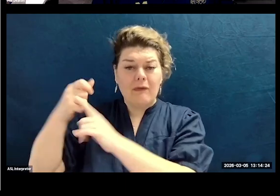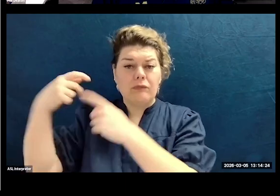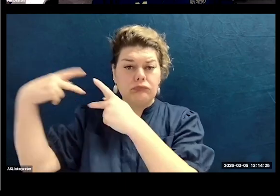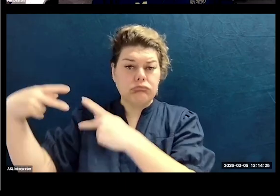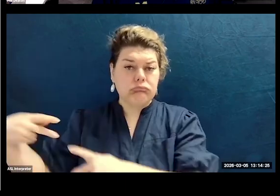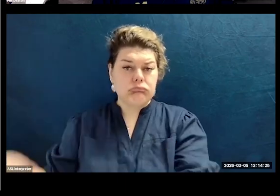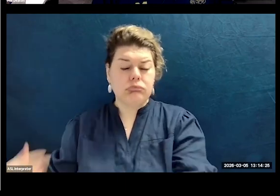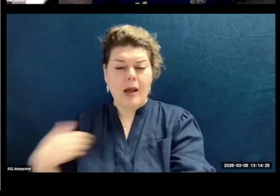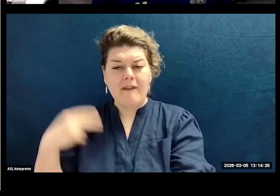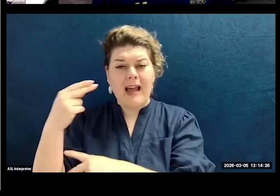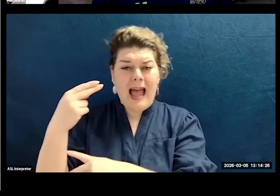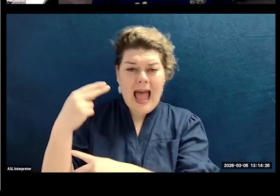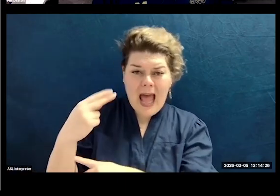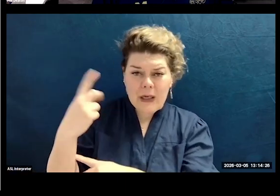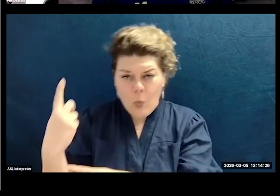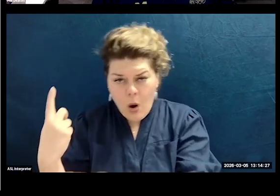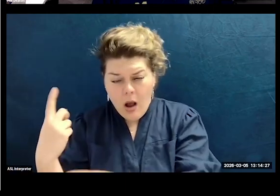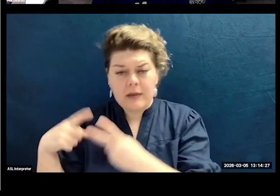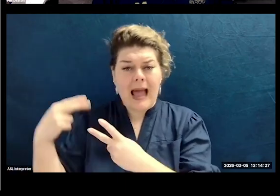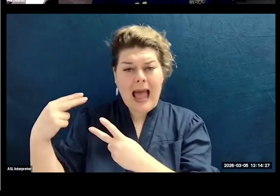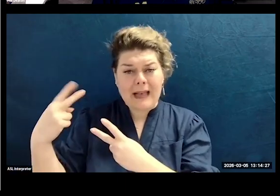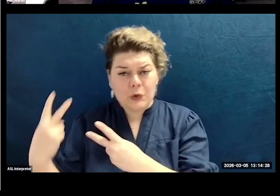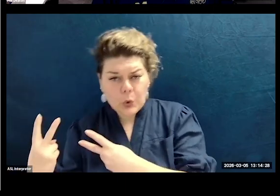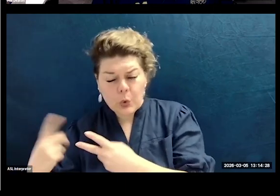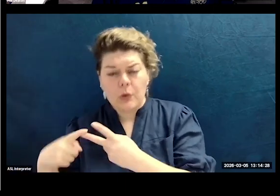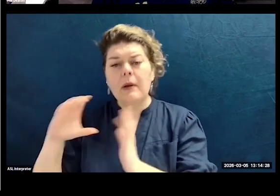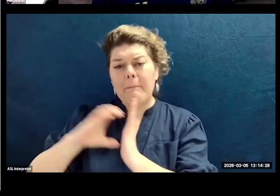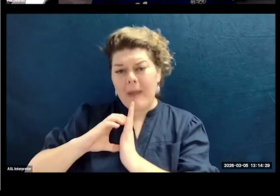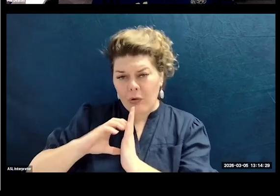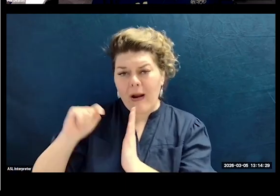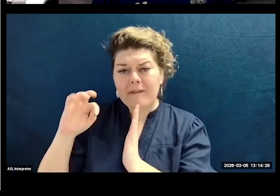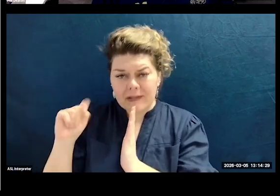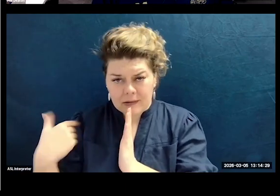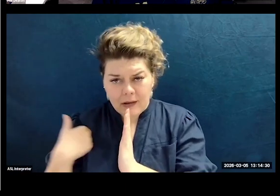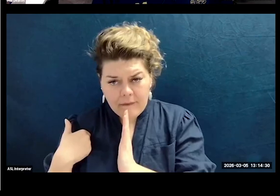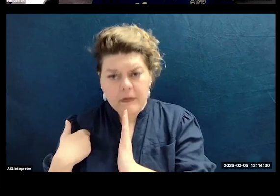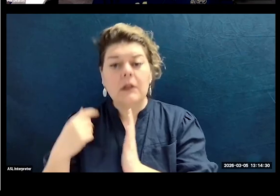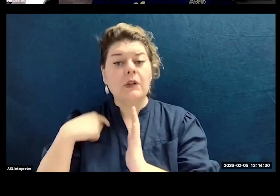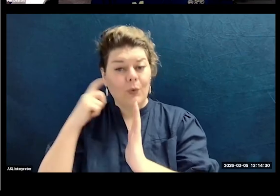We've got heading 1, we've got heading 2, we've got some paragraph text. You'll note that it is not perfect